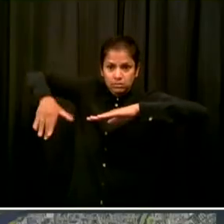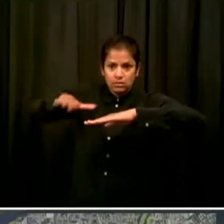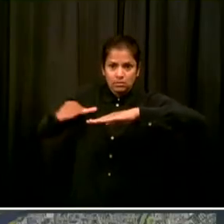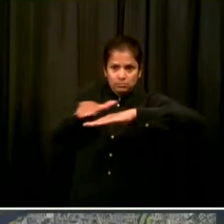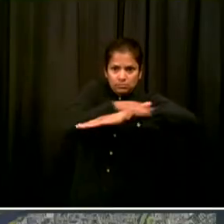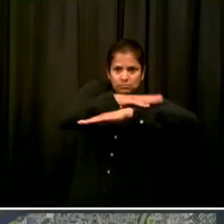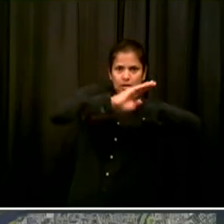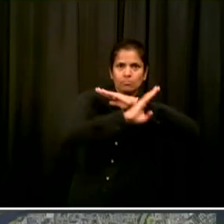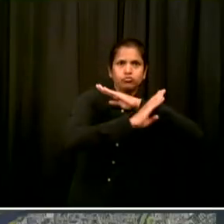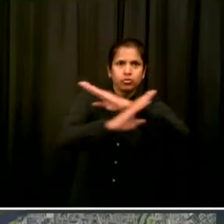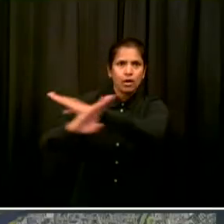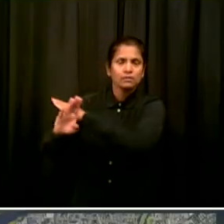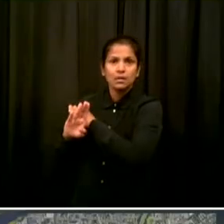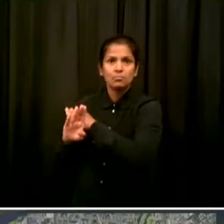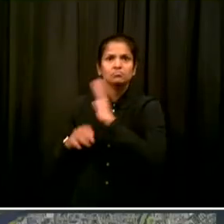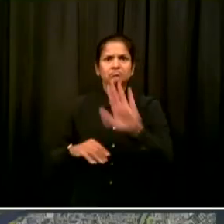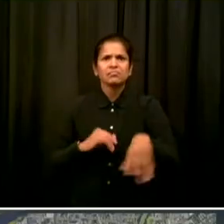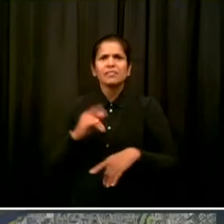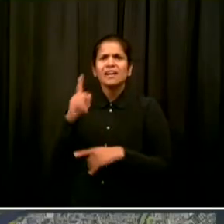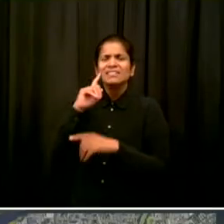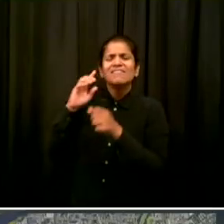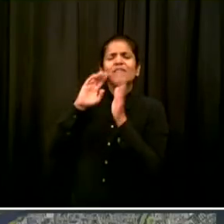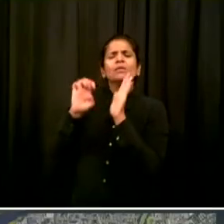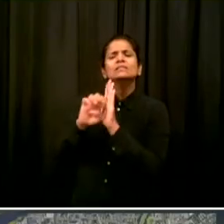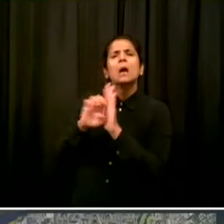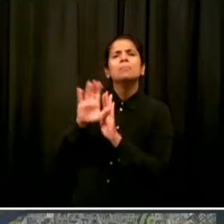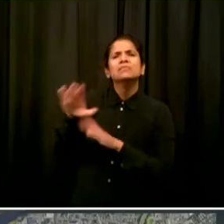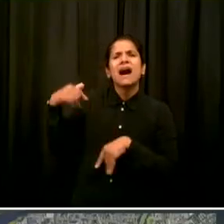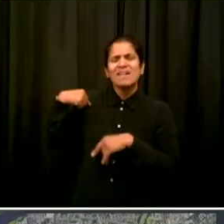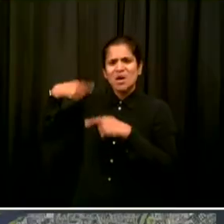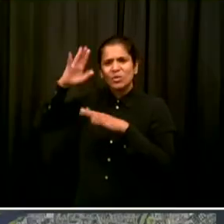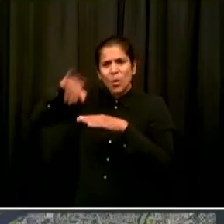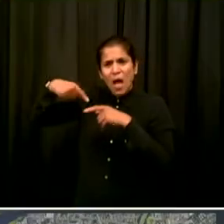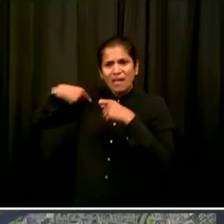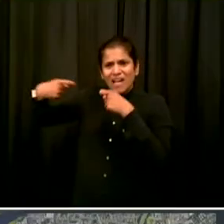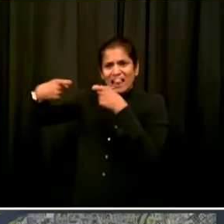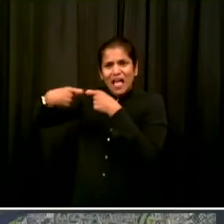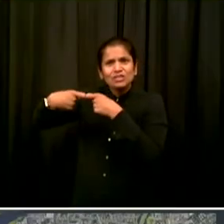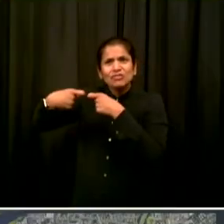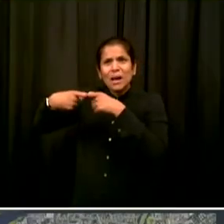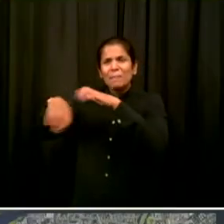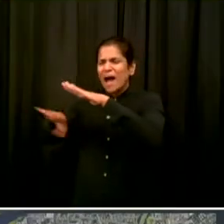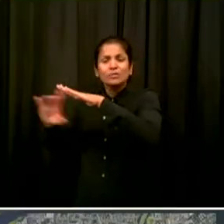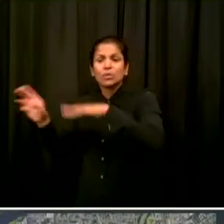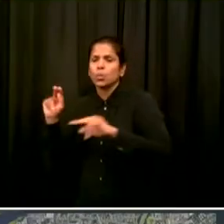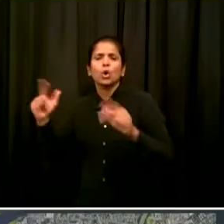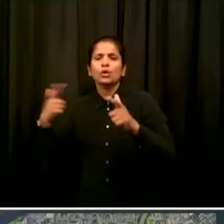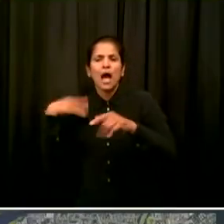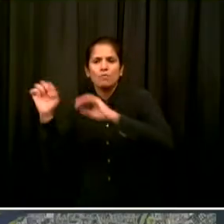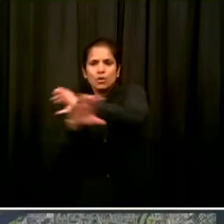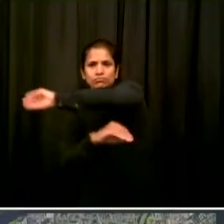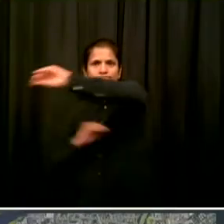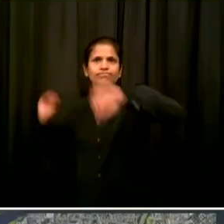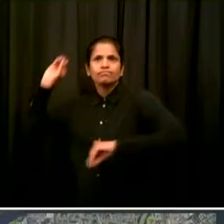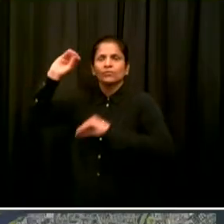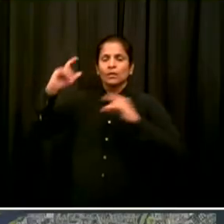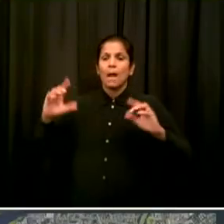WORK HAS BEEN COMPLETED SINCE SANDY.